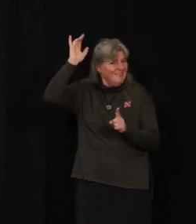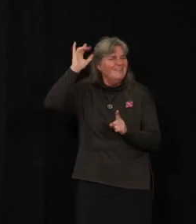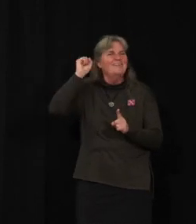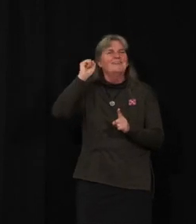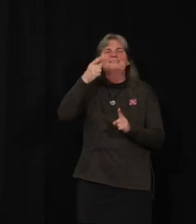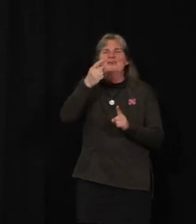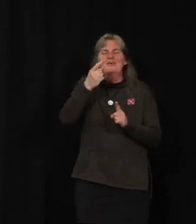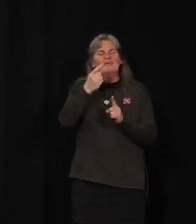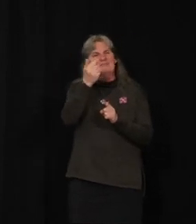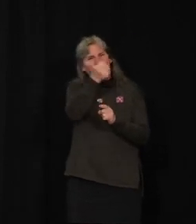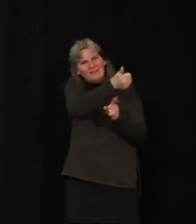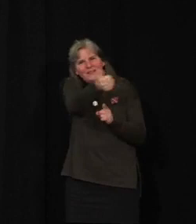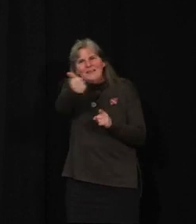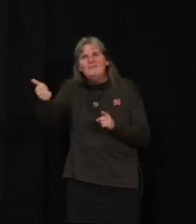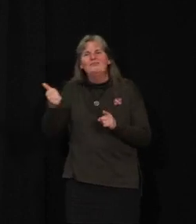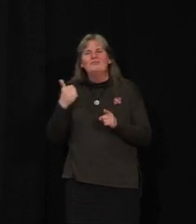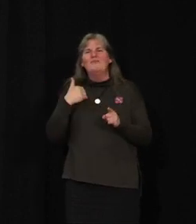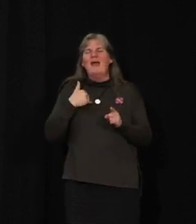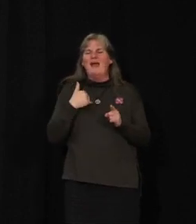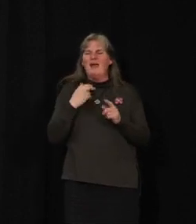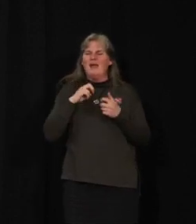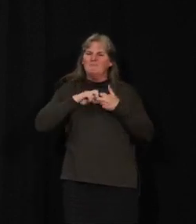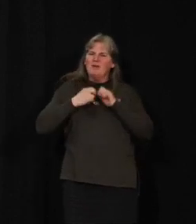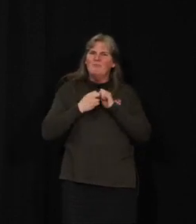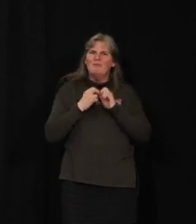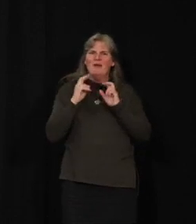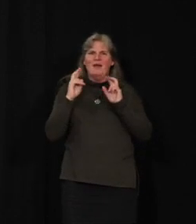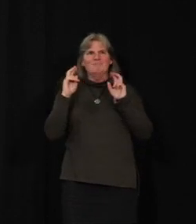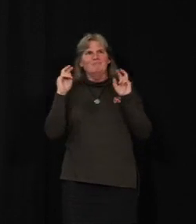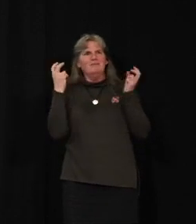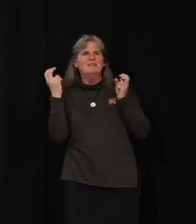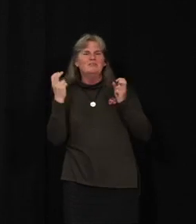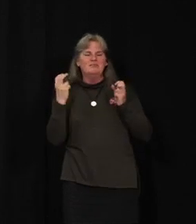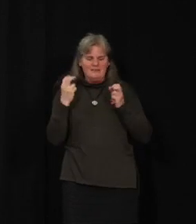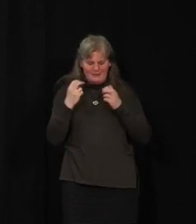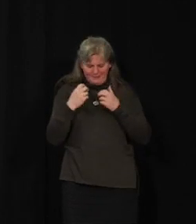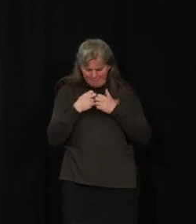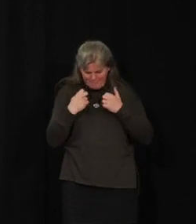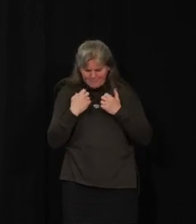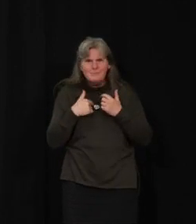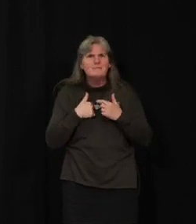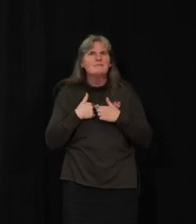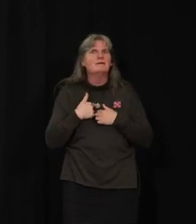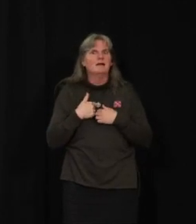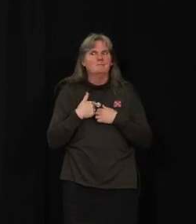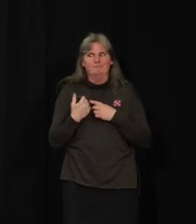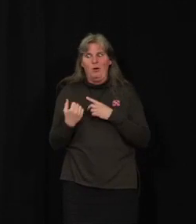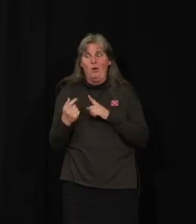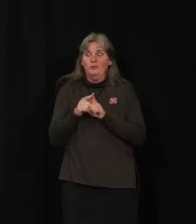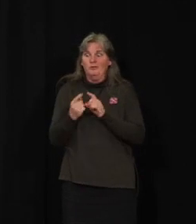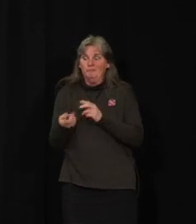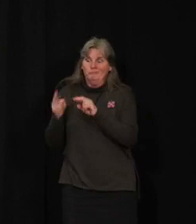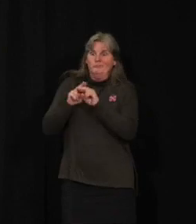personal issues, let alone the pandemic issues. And it is really important for s